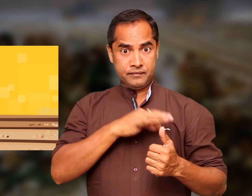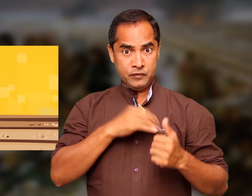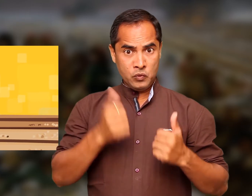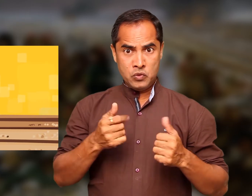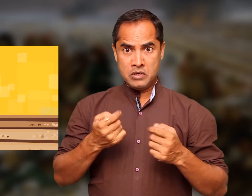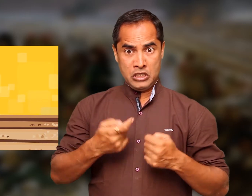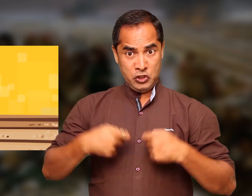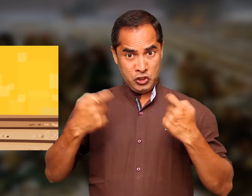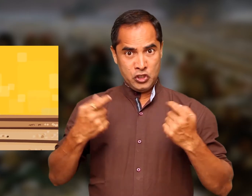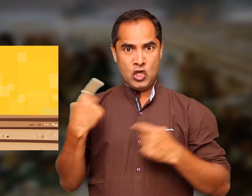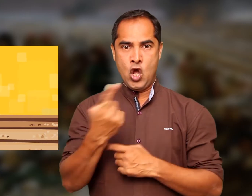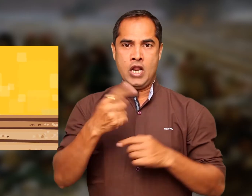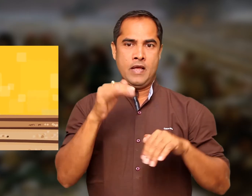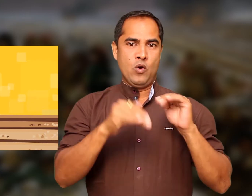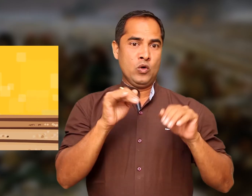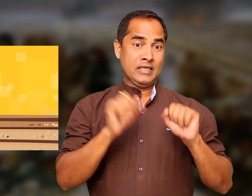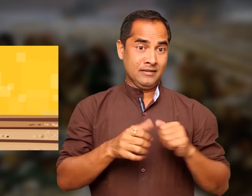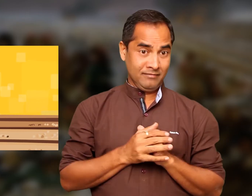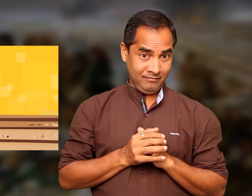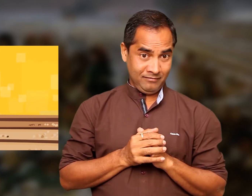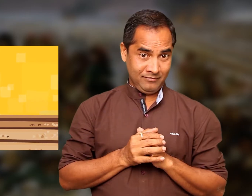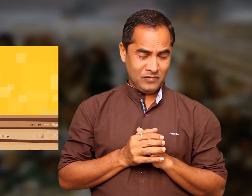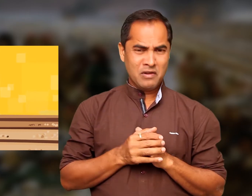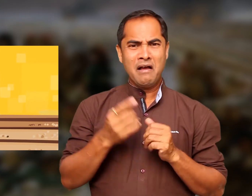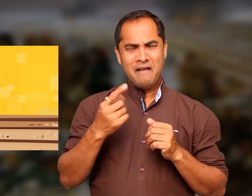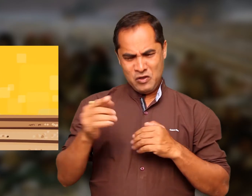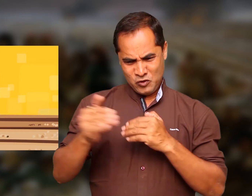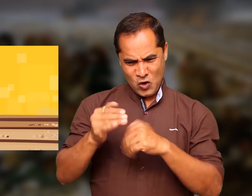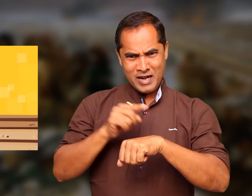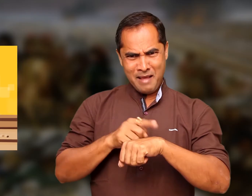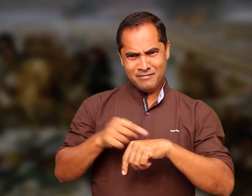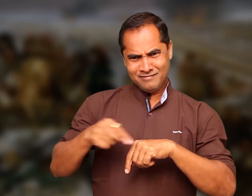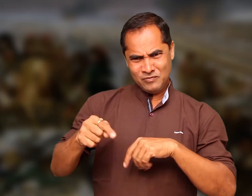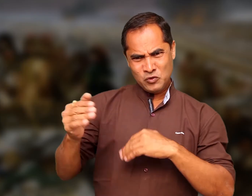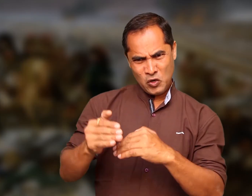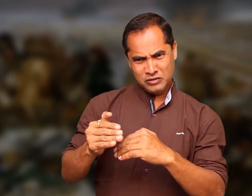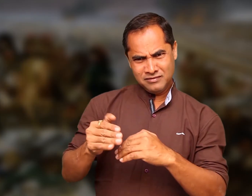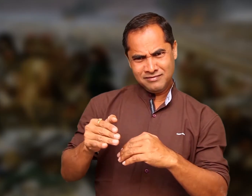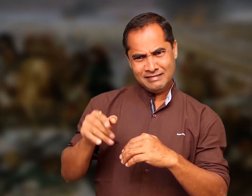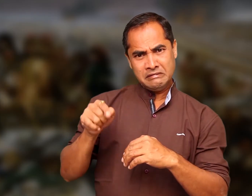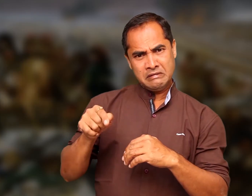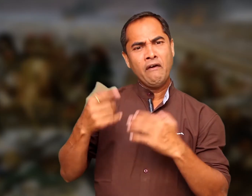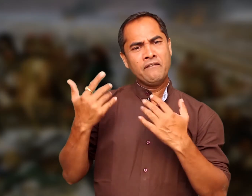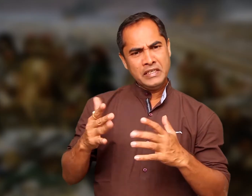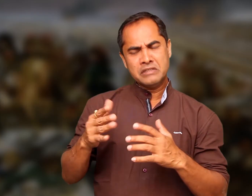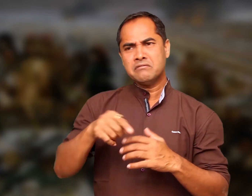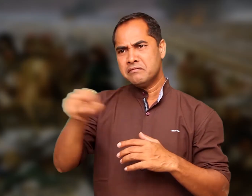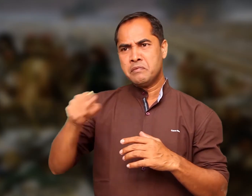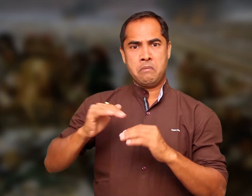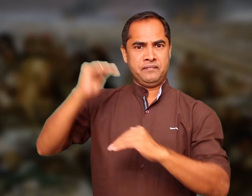property-owning men had the right to vote. For a brief period all adult male